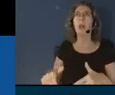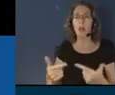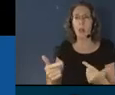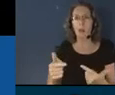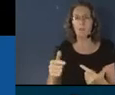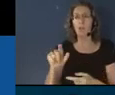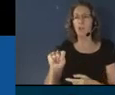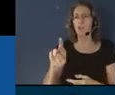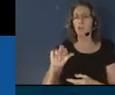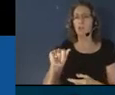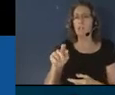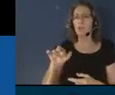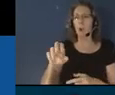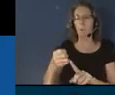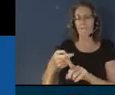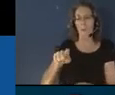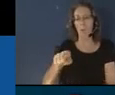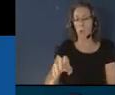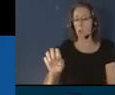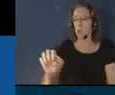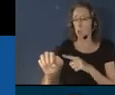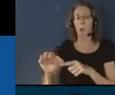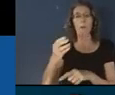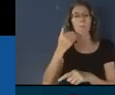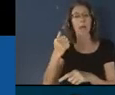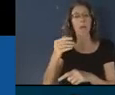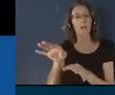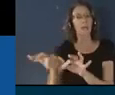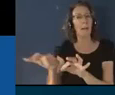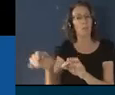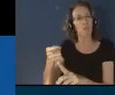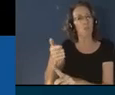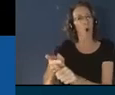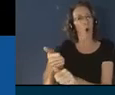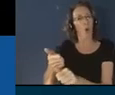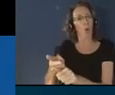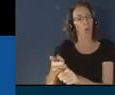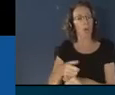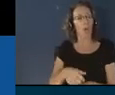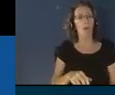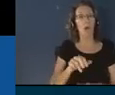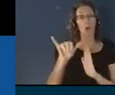does a better job of putting it together, so think about that. The YouTube one also